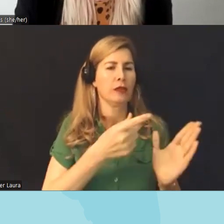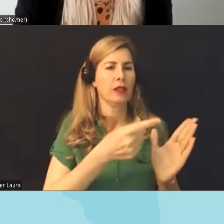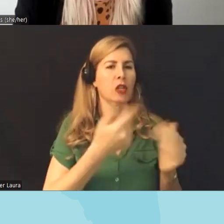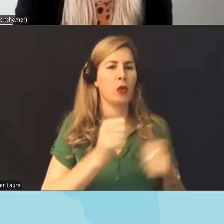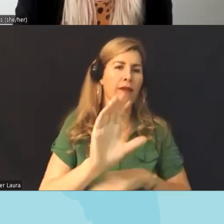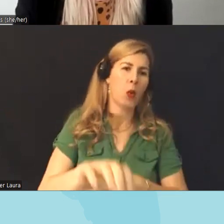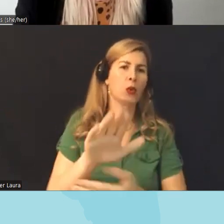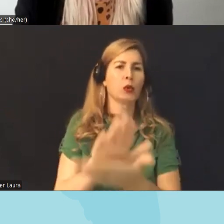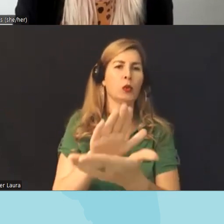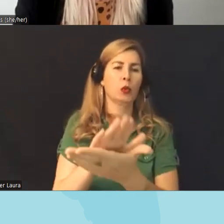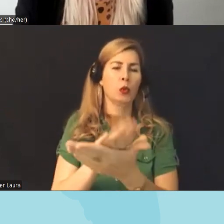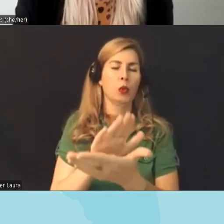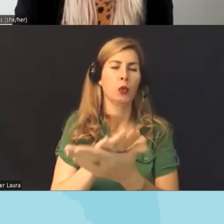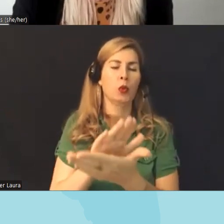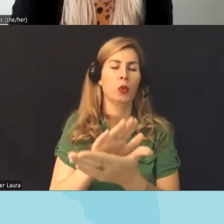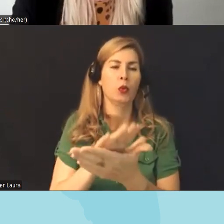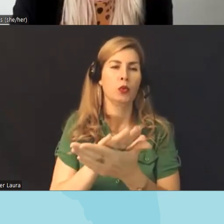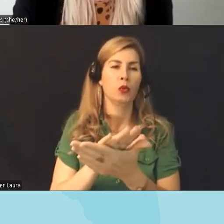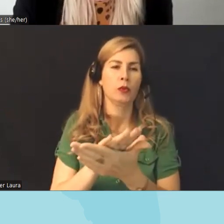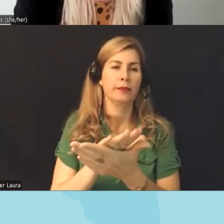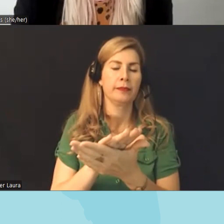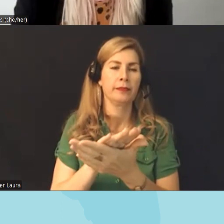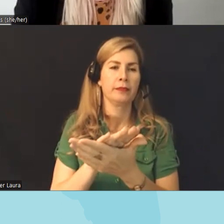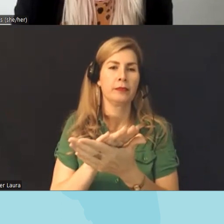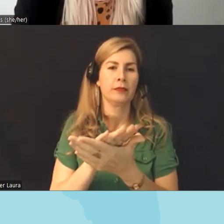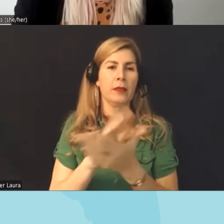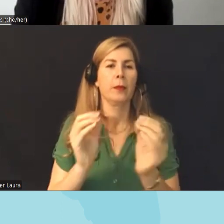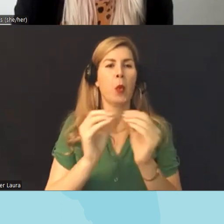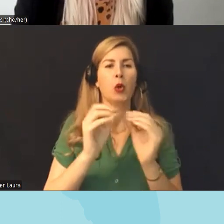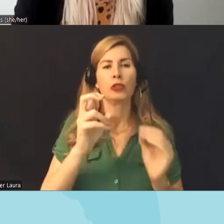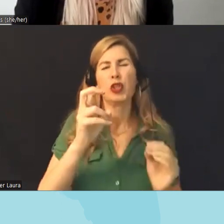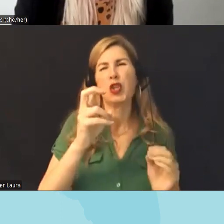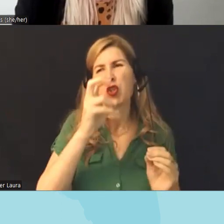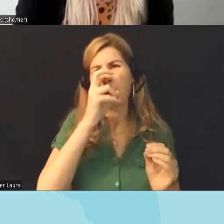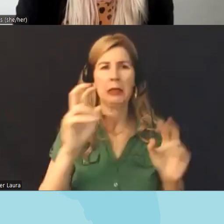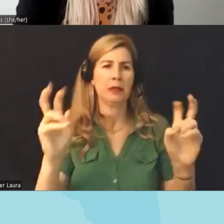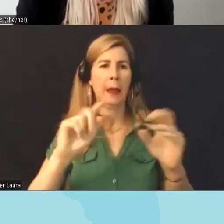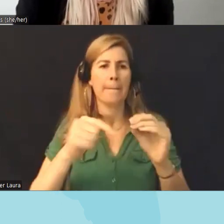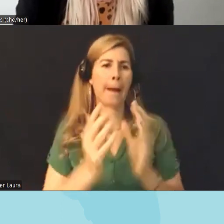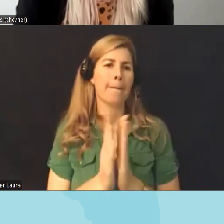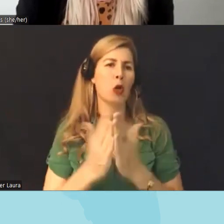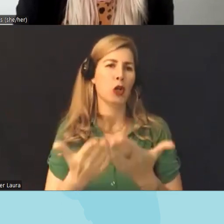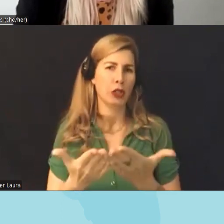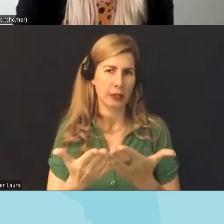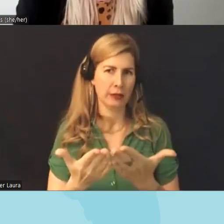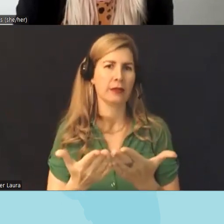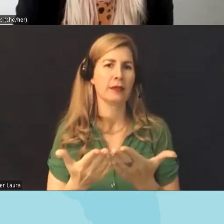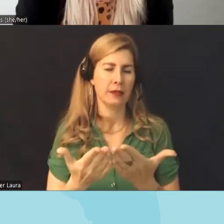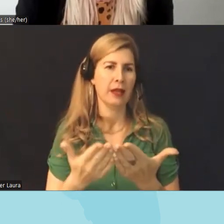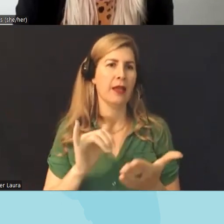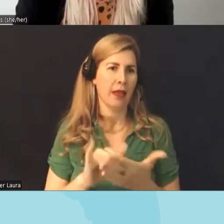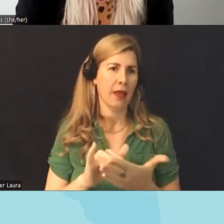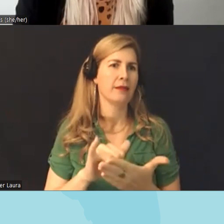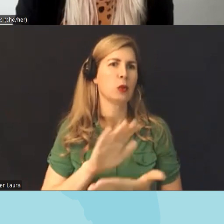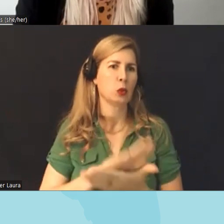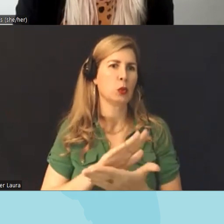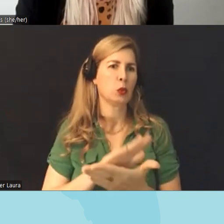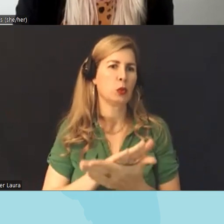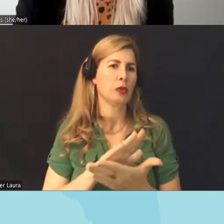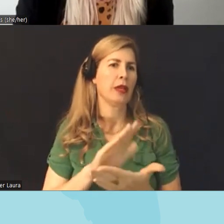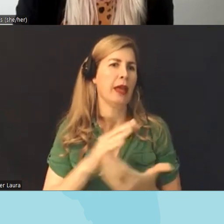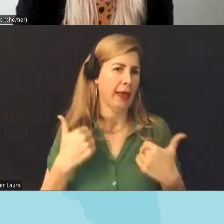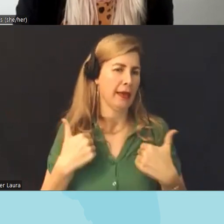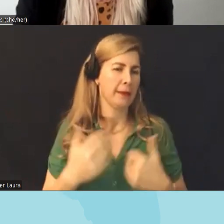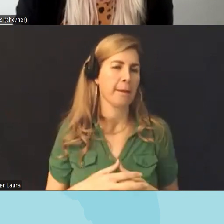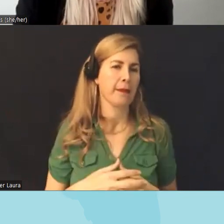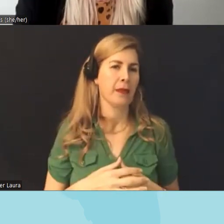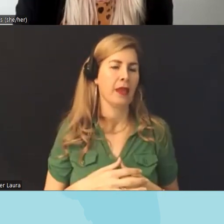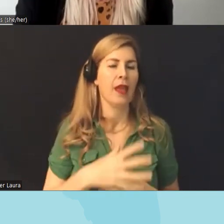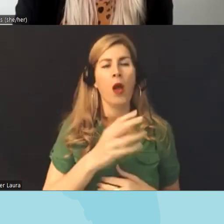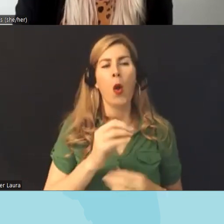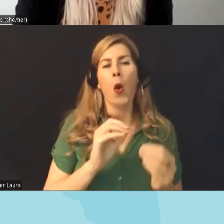districts to be stricter about uh the books it is it keeps and uh more lenient uh uh when